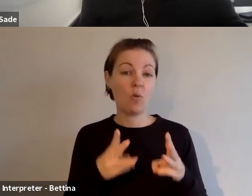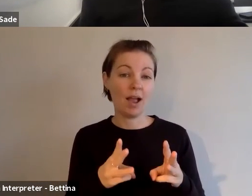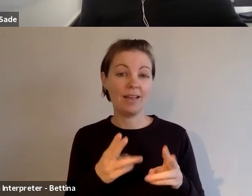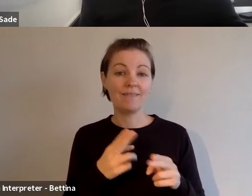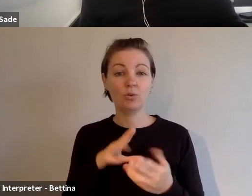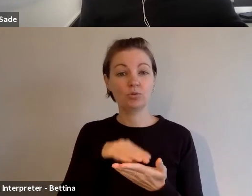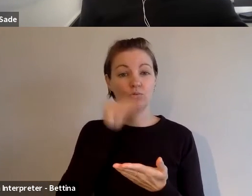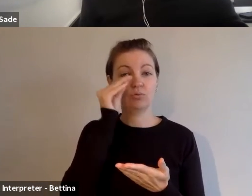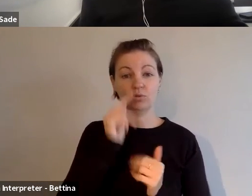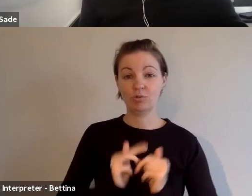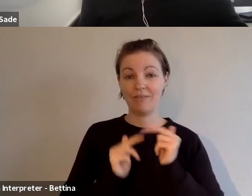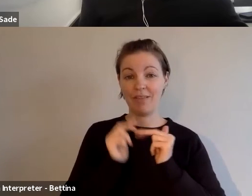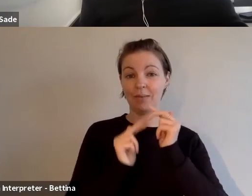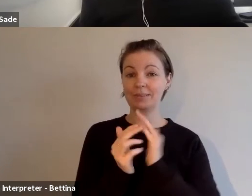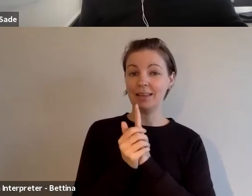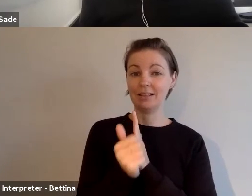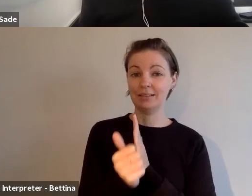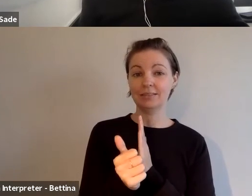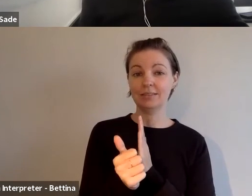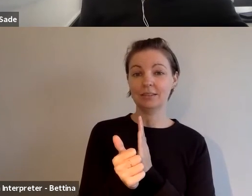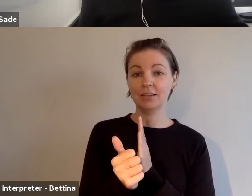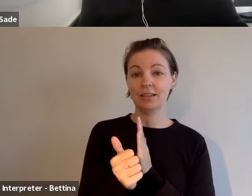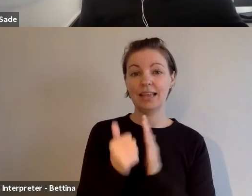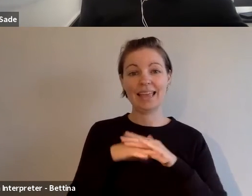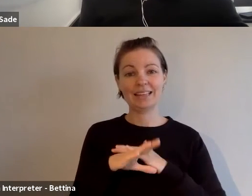in which we saw were more authentic context